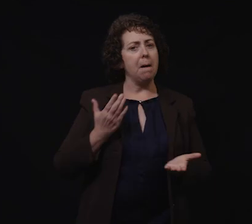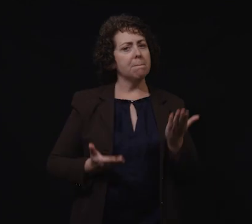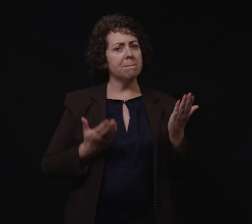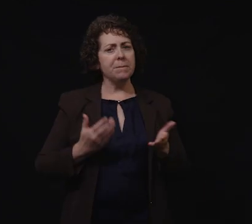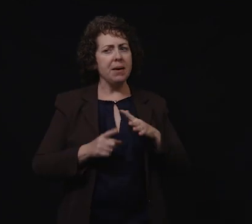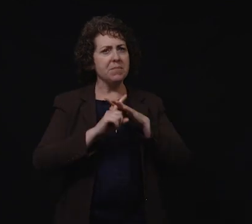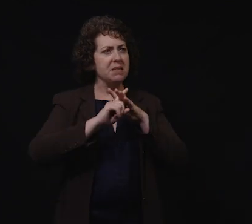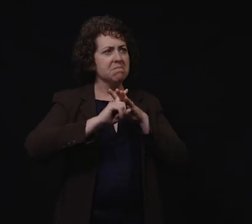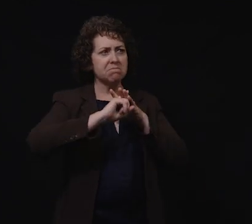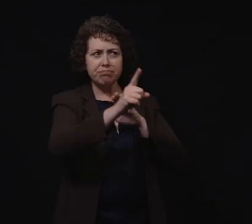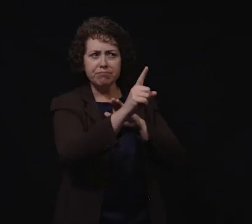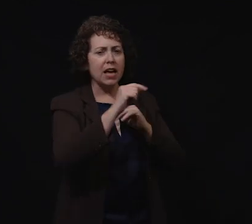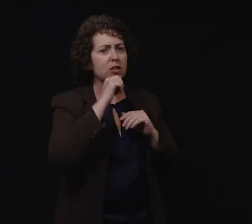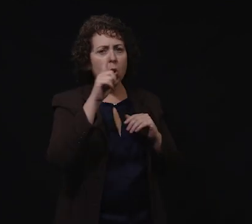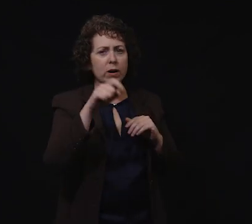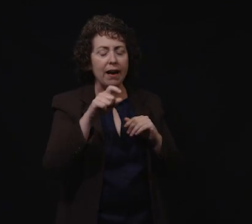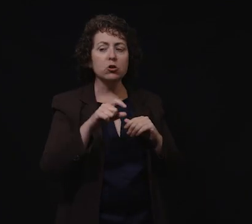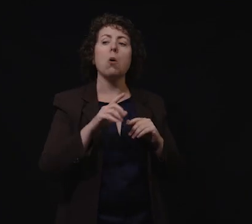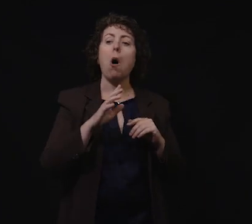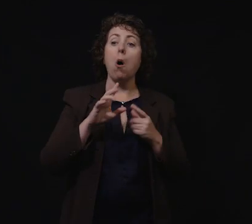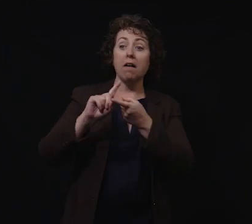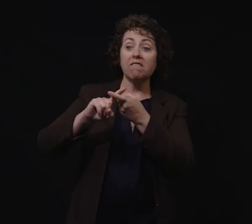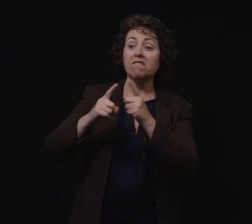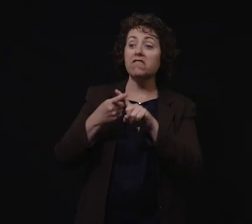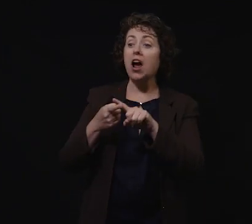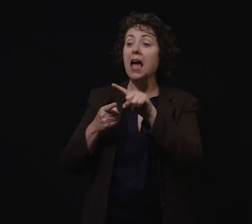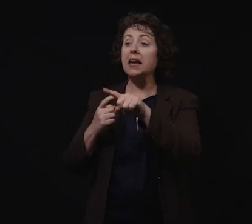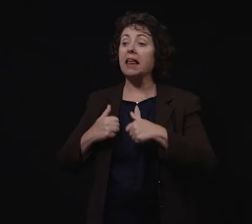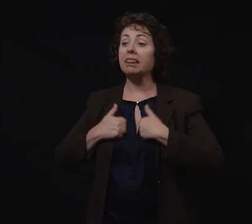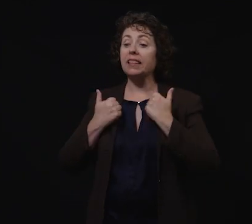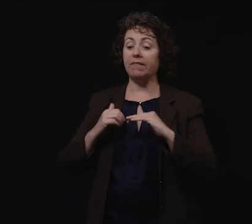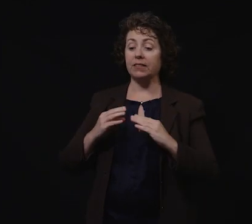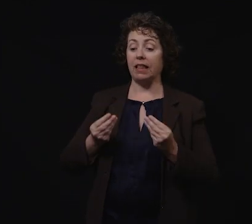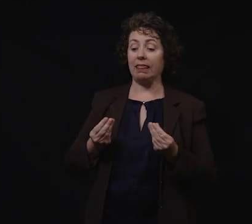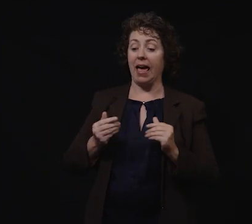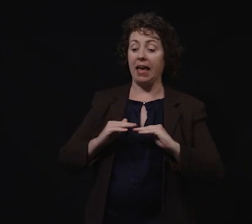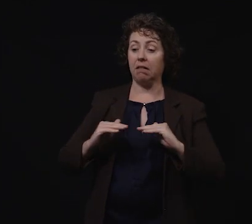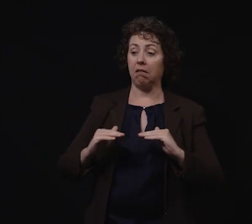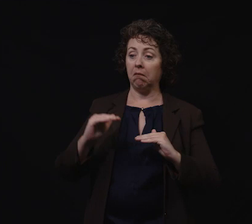Maybe I have to go find a friend that lives in higher ground. Maybe I have to go and